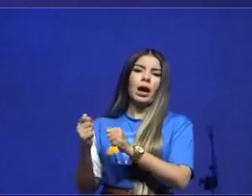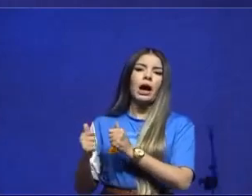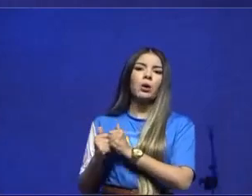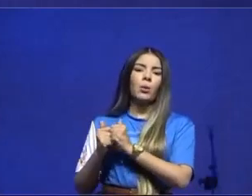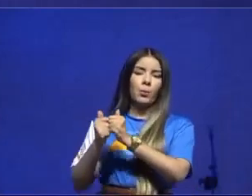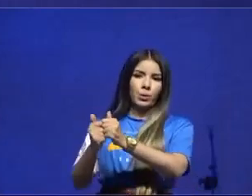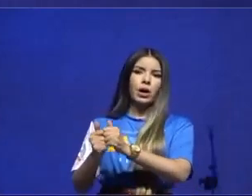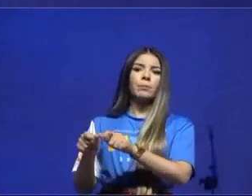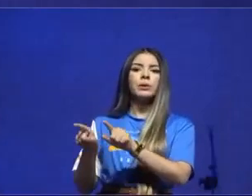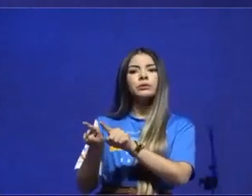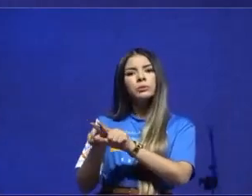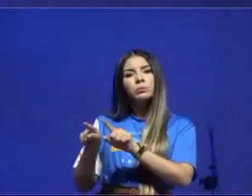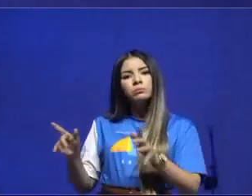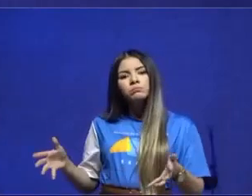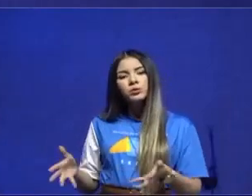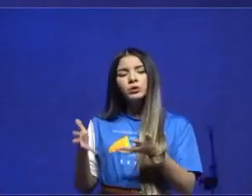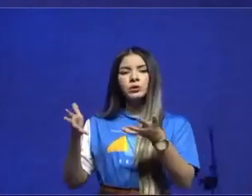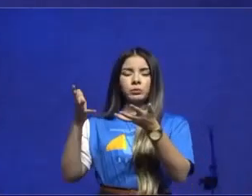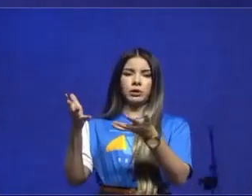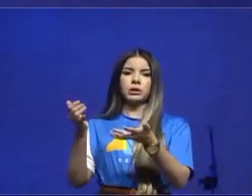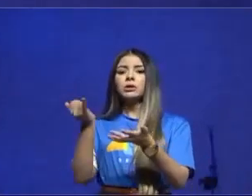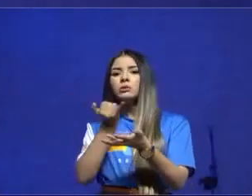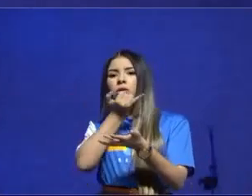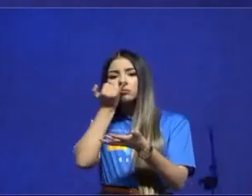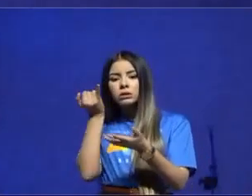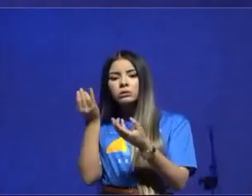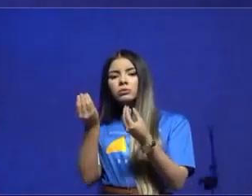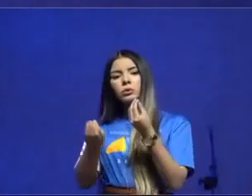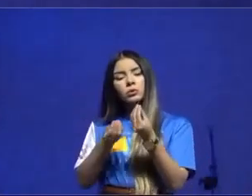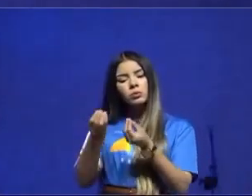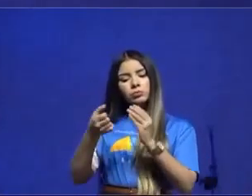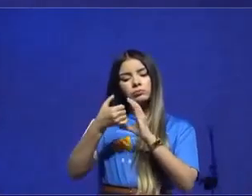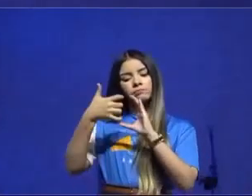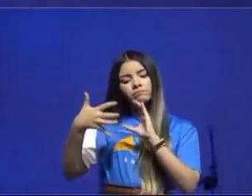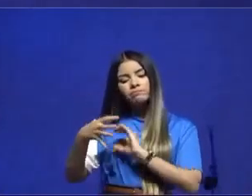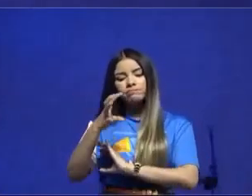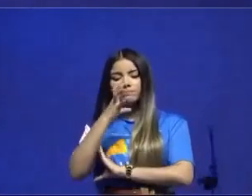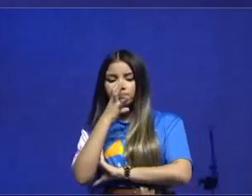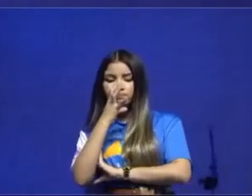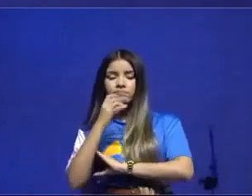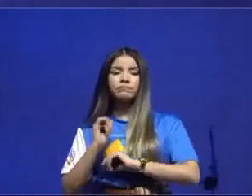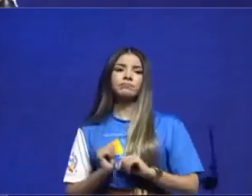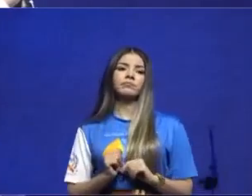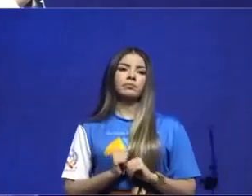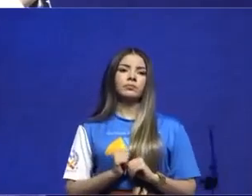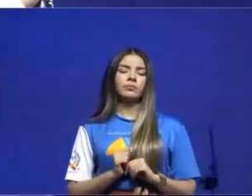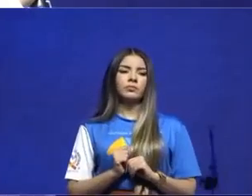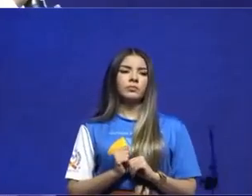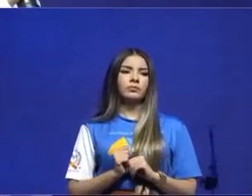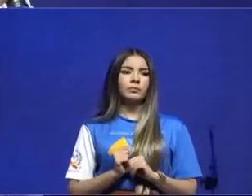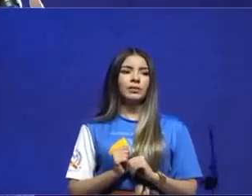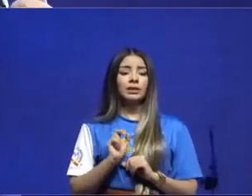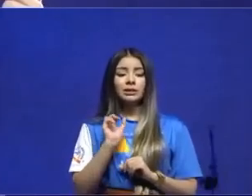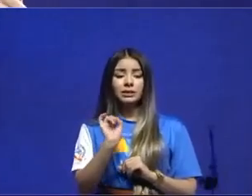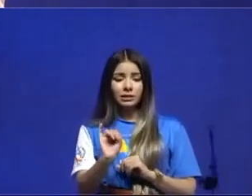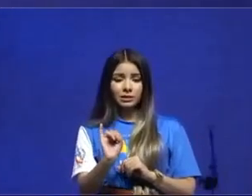depending on what the signs are observed so for this one to be knowing how long